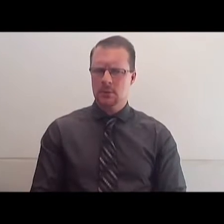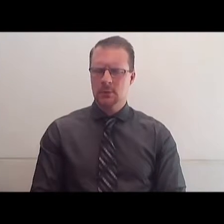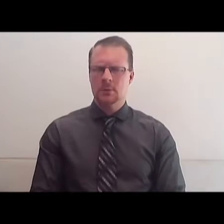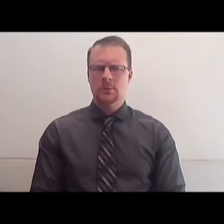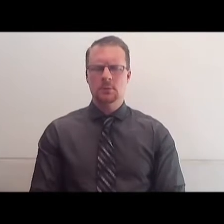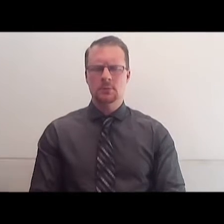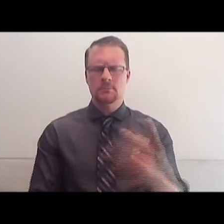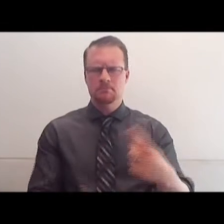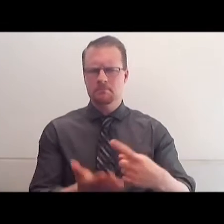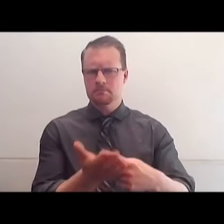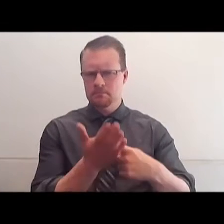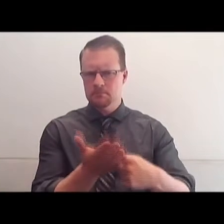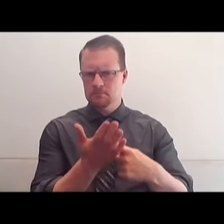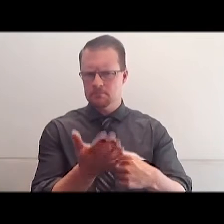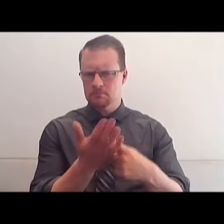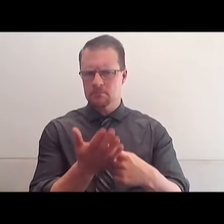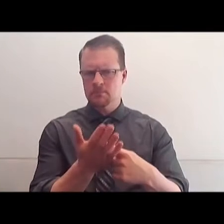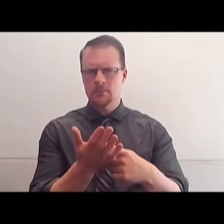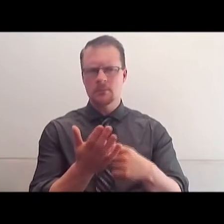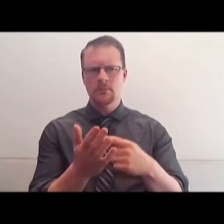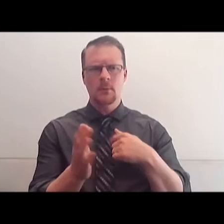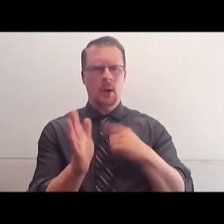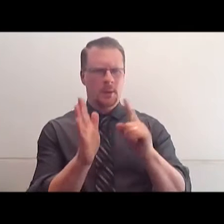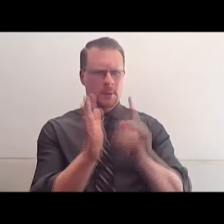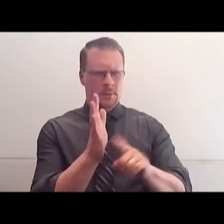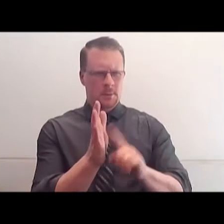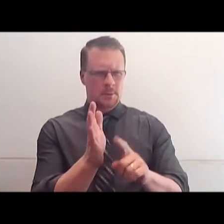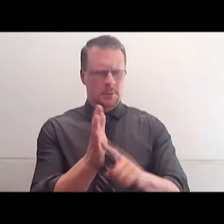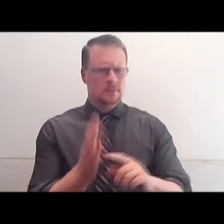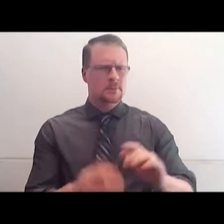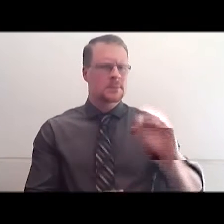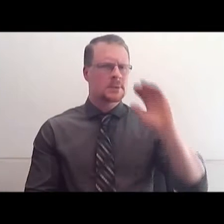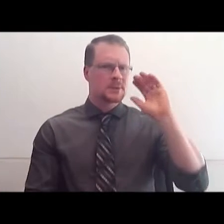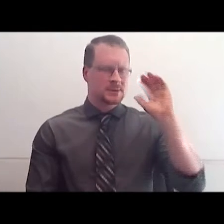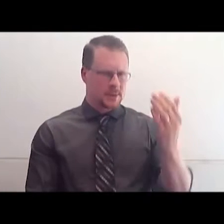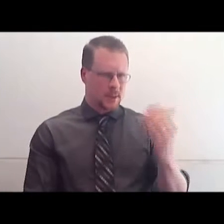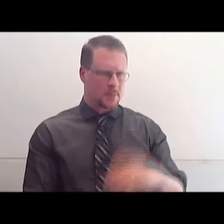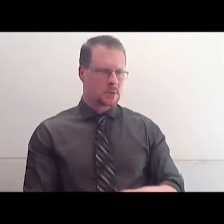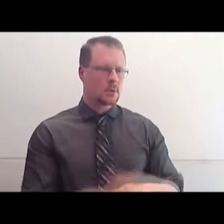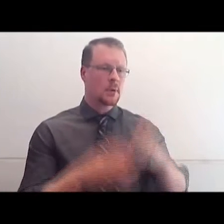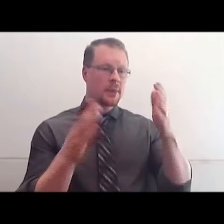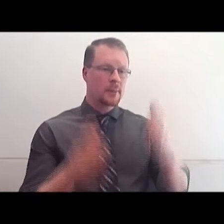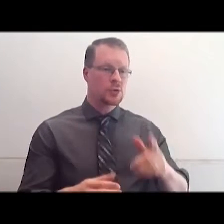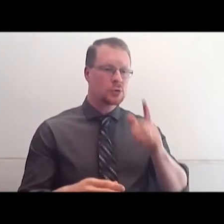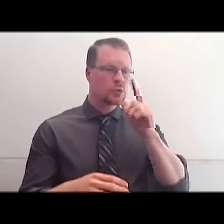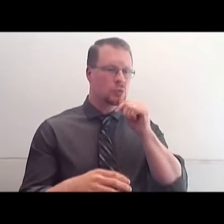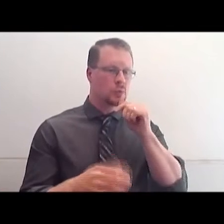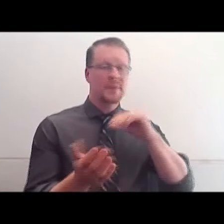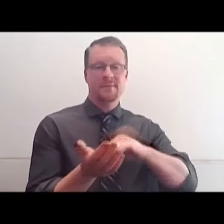And they weren't clear about the concept. So we talked and I explored their understanding further.